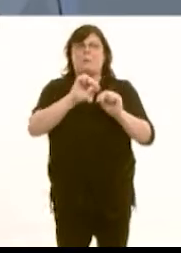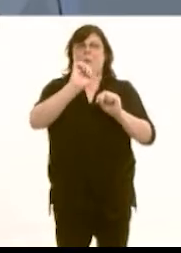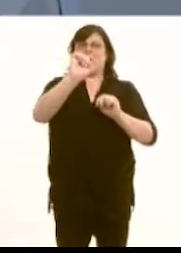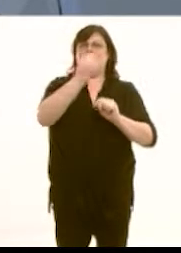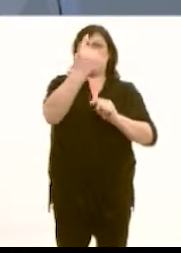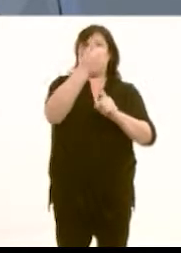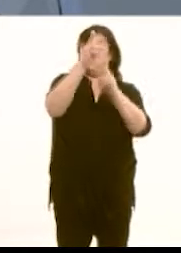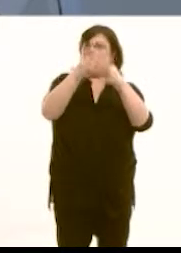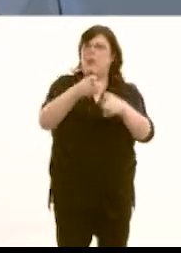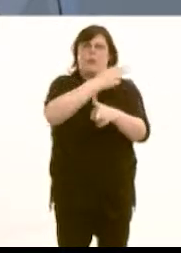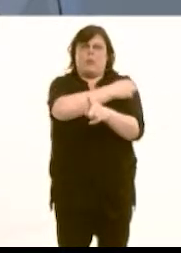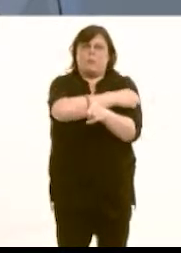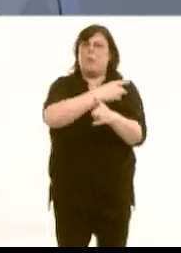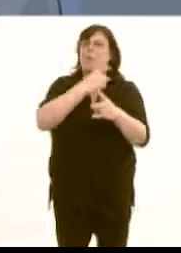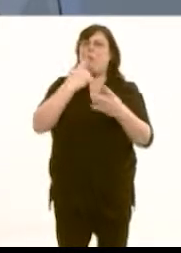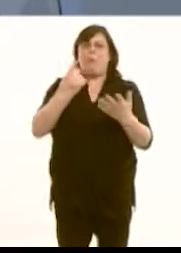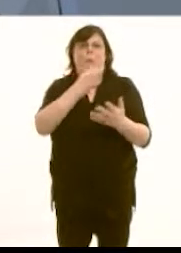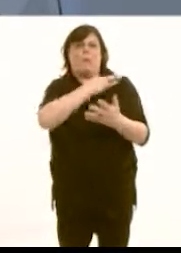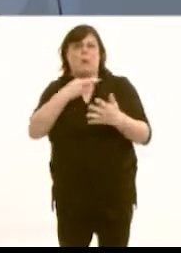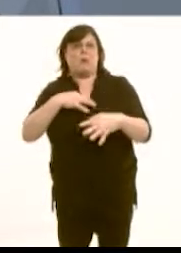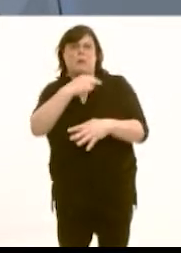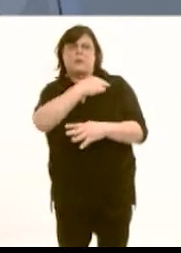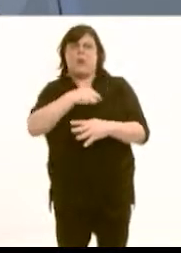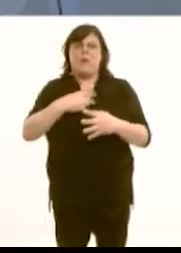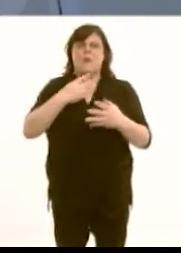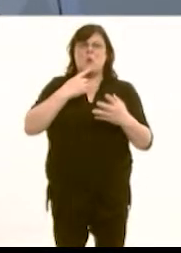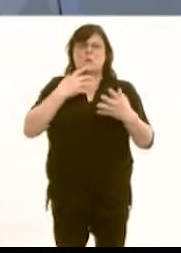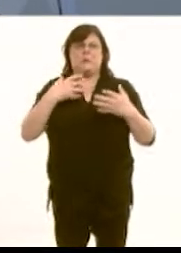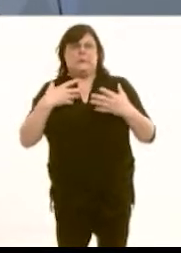with medics whoíve been put in the unenviable position of not having the support that they